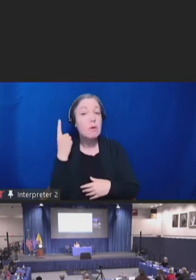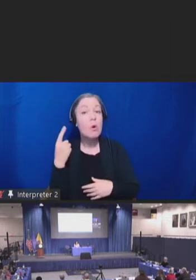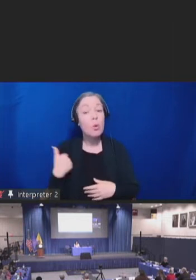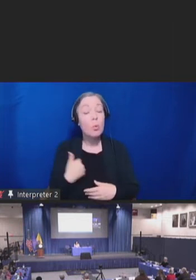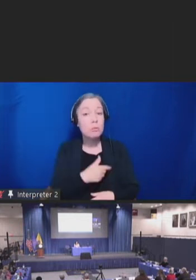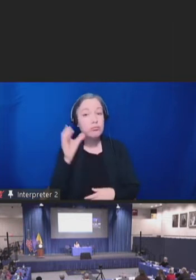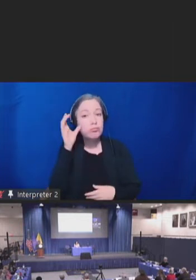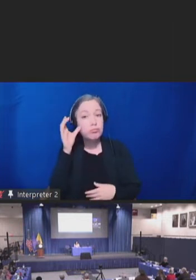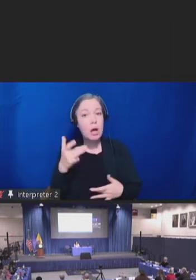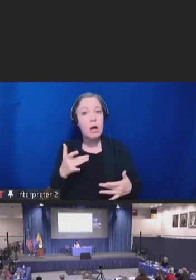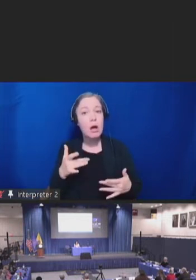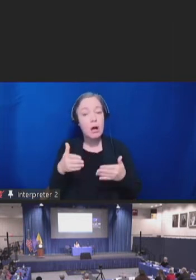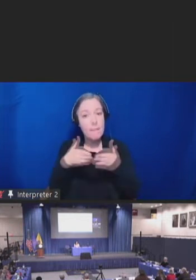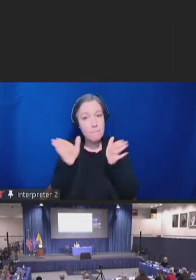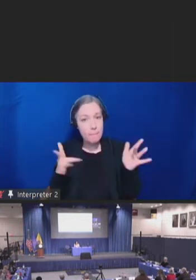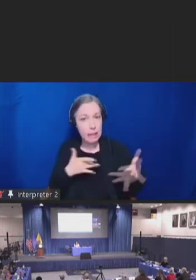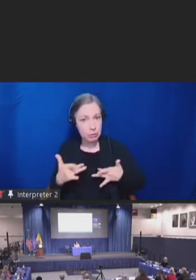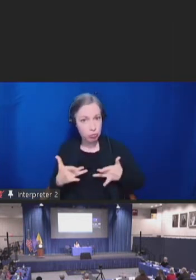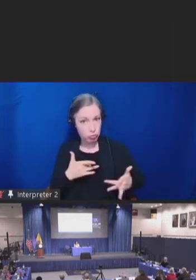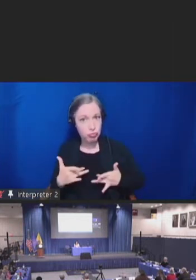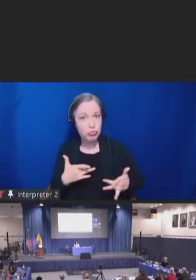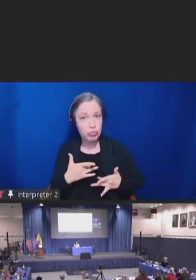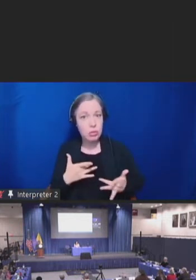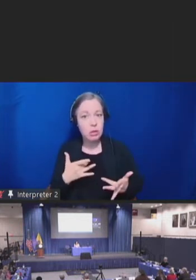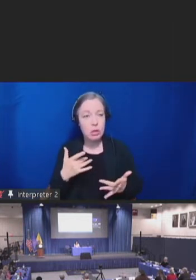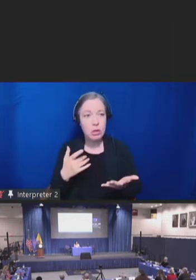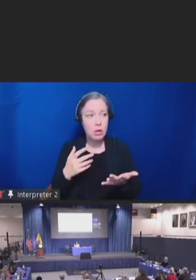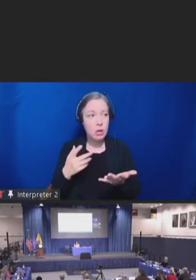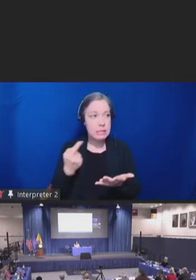So, here the public concern was that something in vaccines, whether it's vaccine antigens